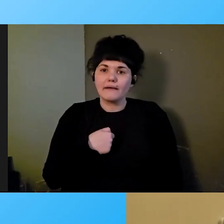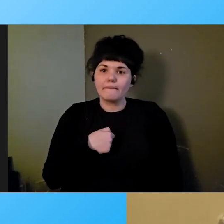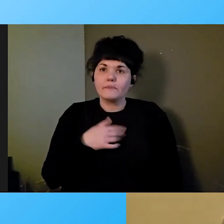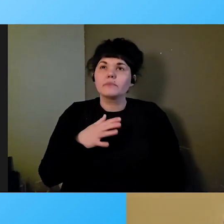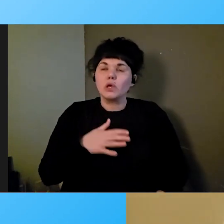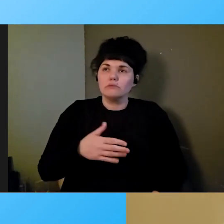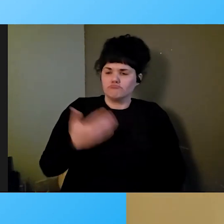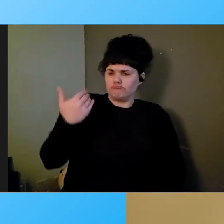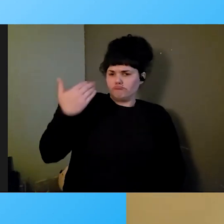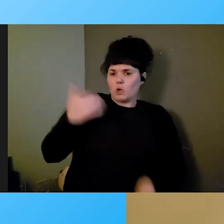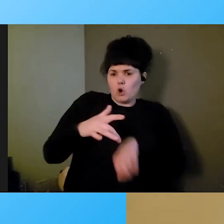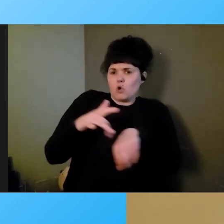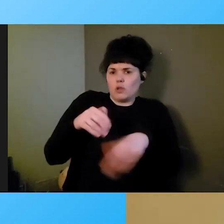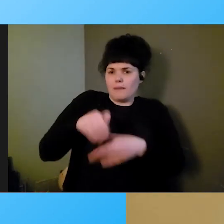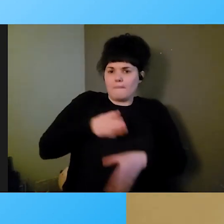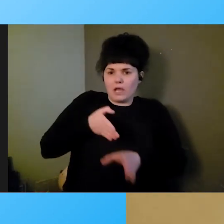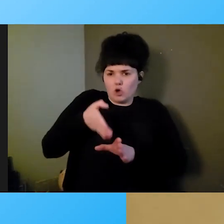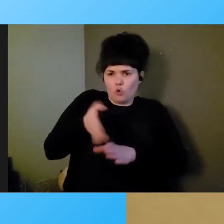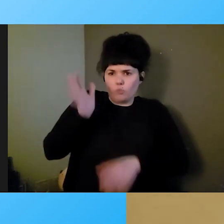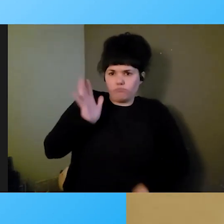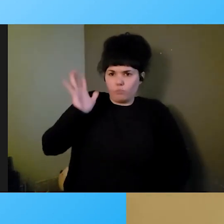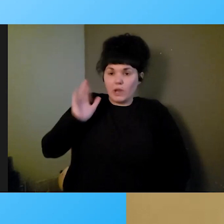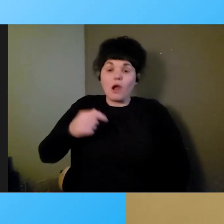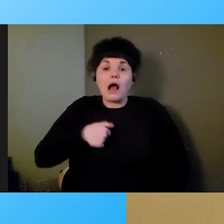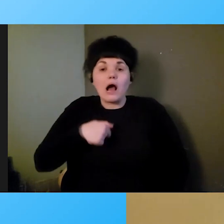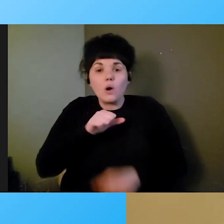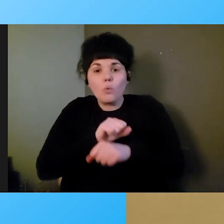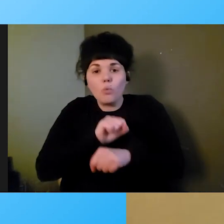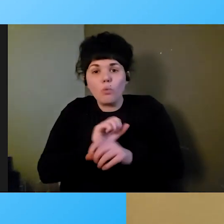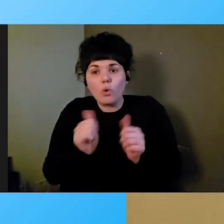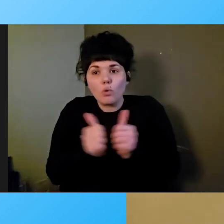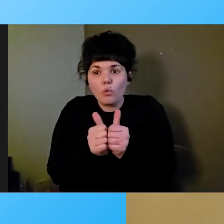career I worked with the